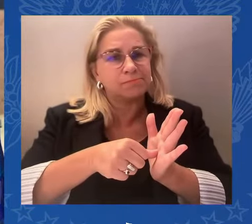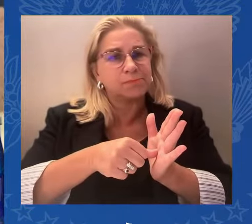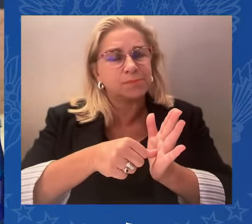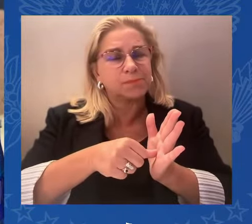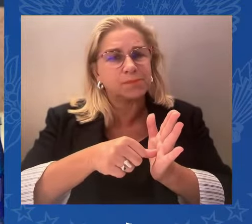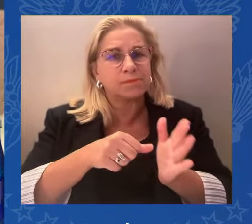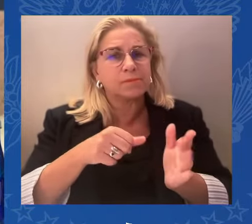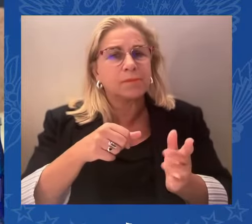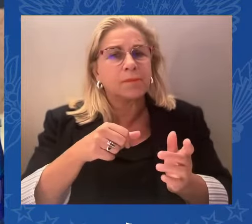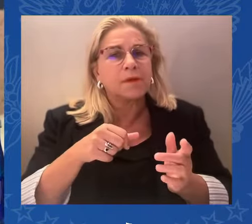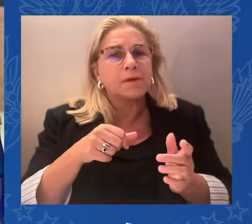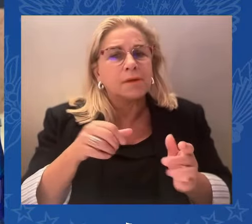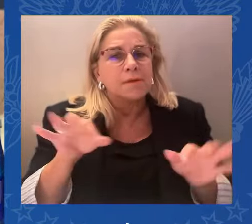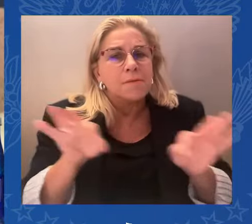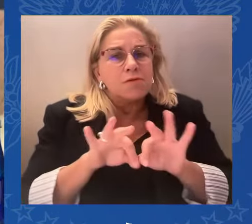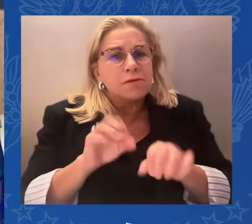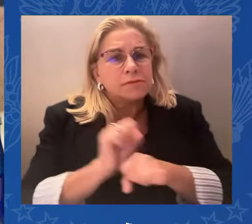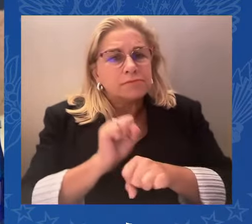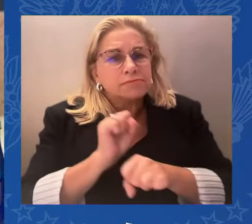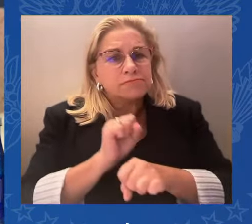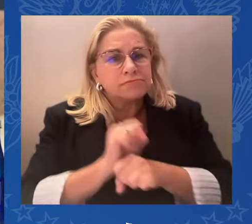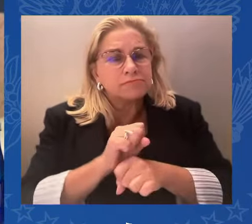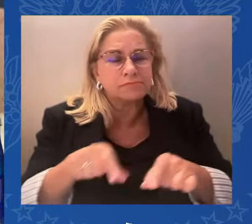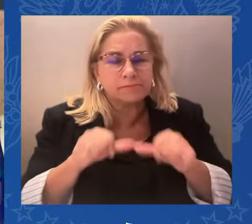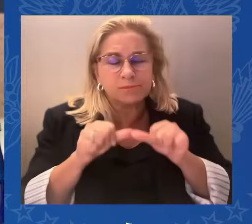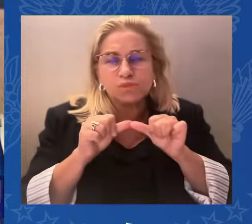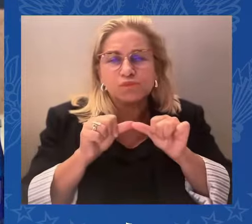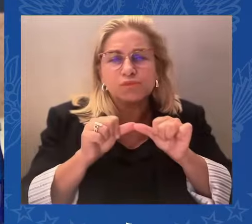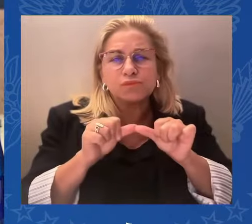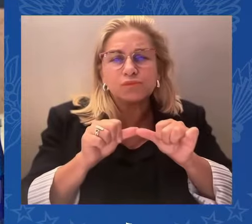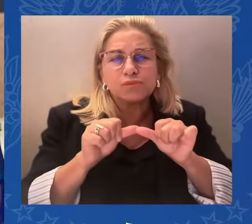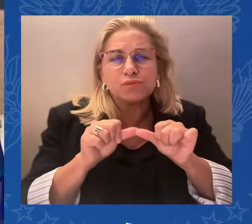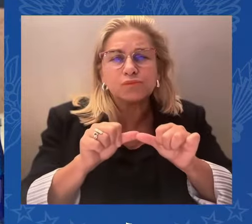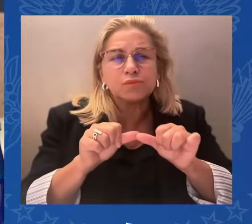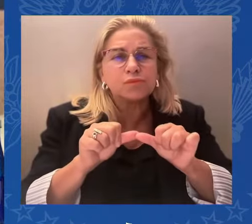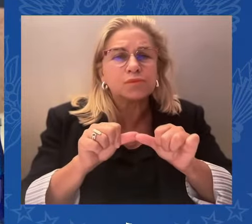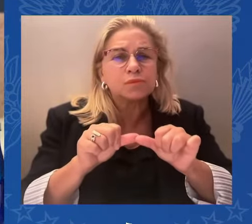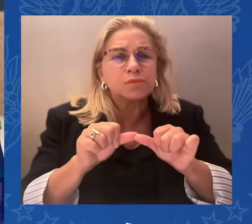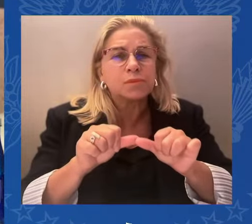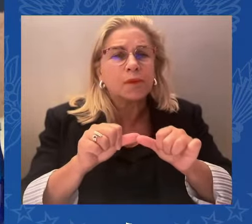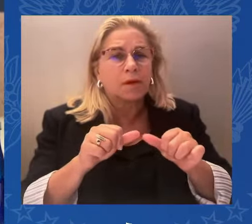Following the last meeting held in my hometown of Hiroshima,